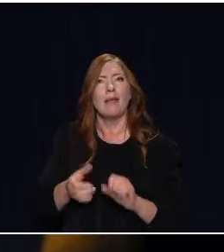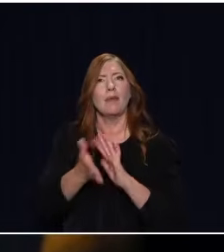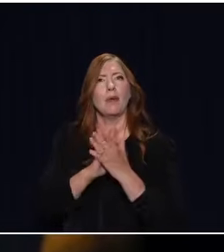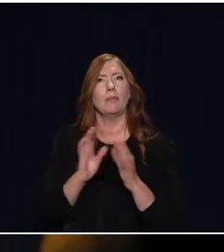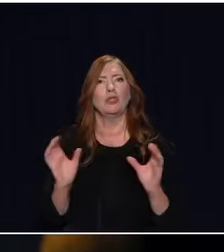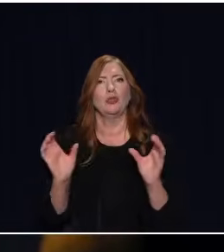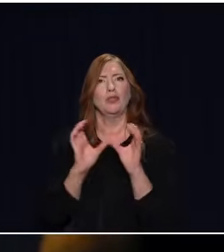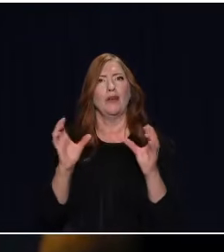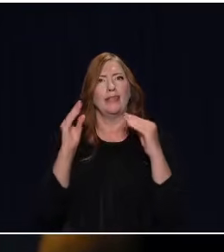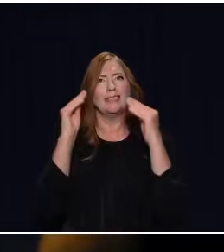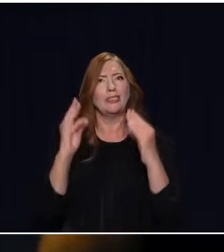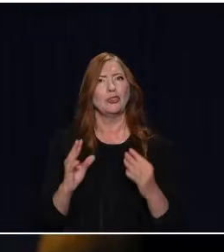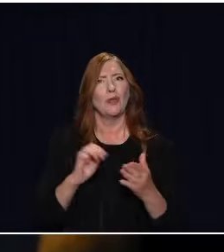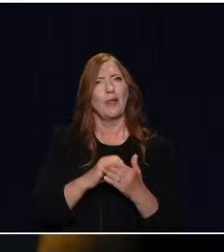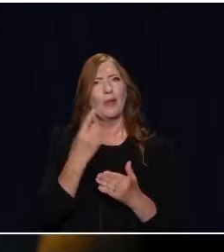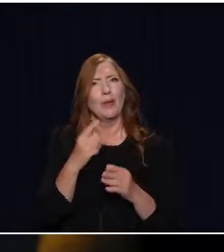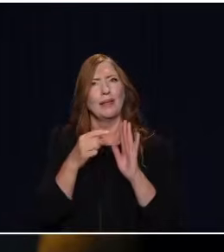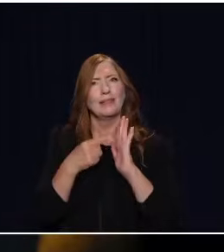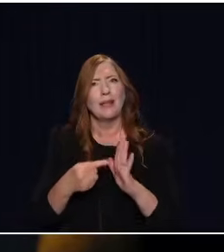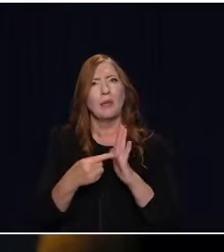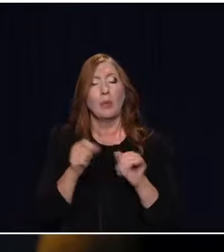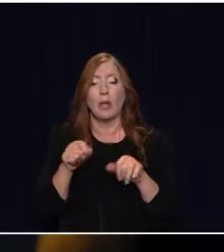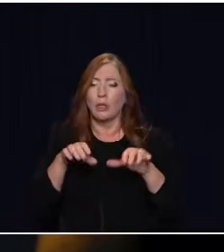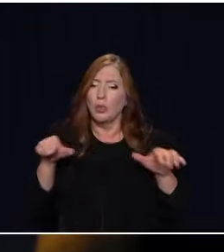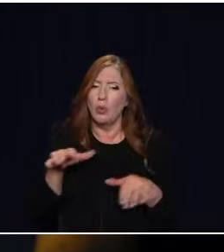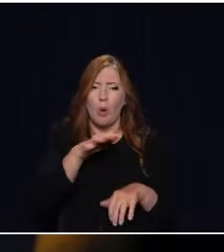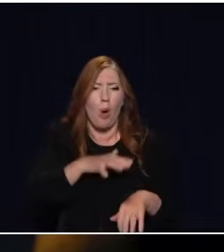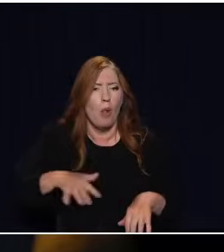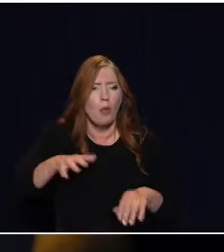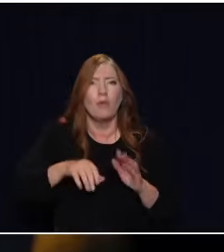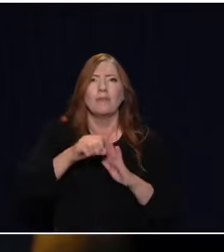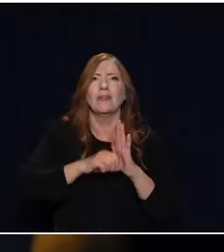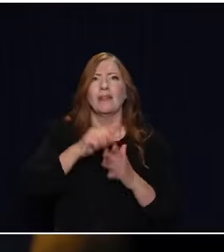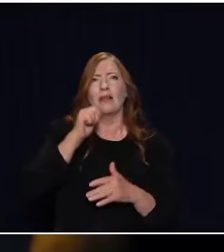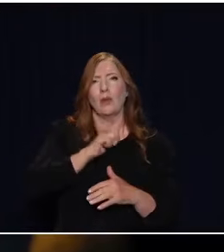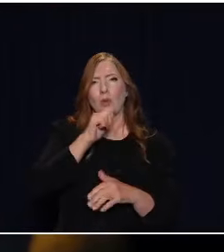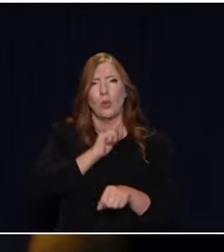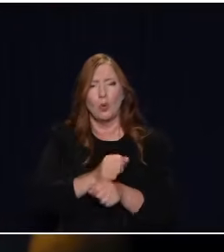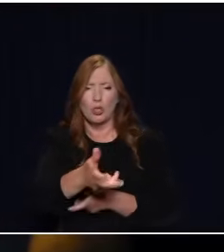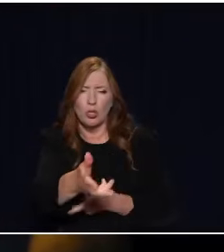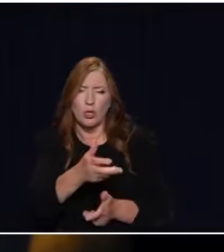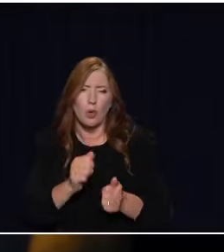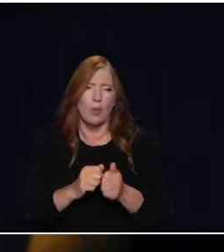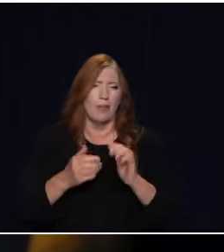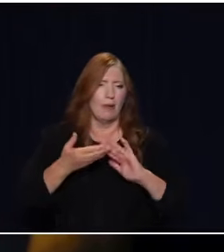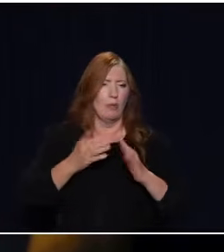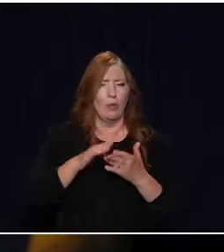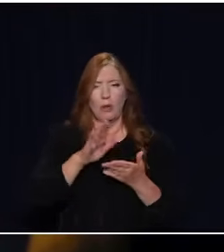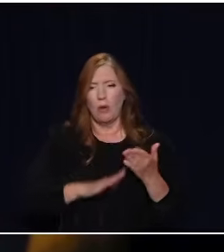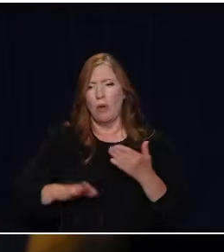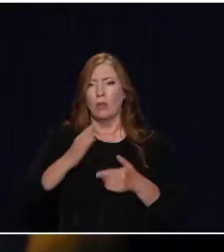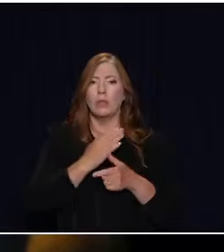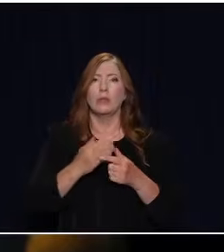UNIVERSITY OF ARIZONA, A PARAPROFESSIONAL CAN BECOME A CERTIFIED TEACHER.